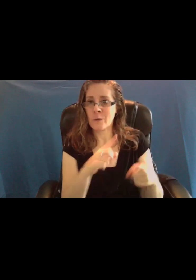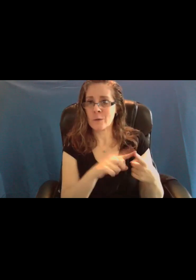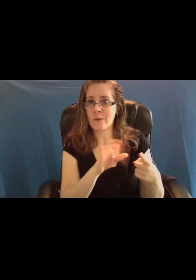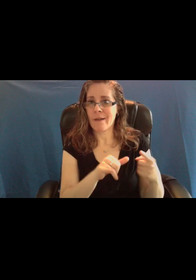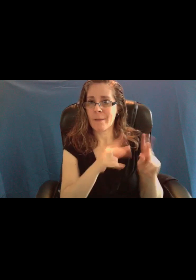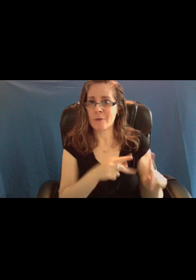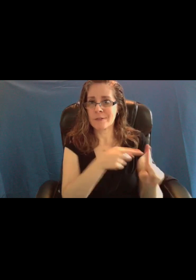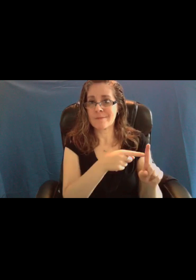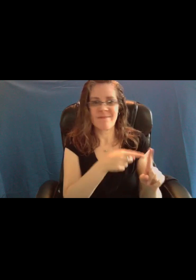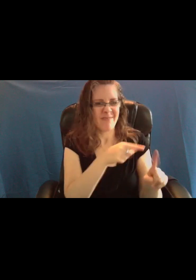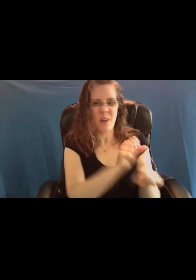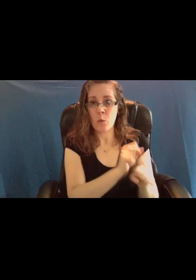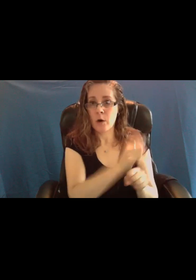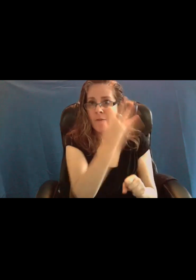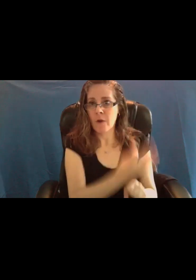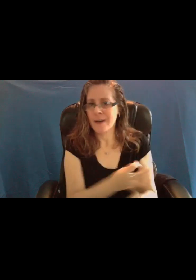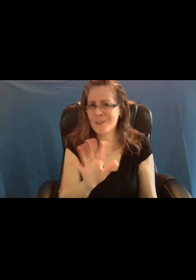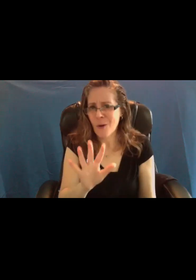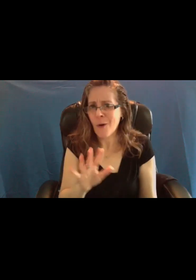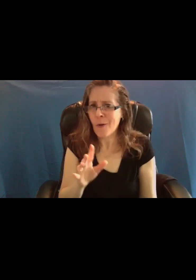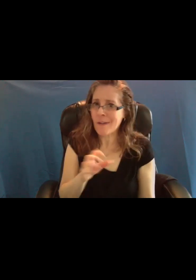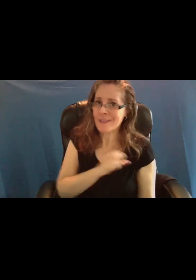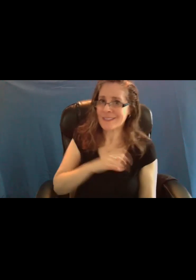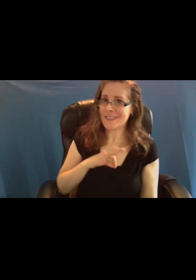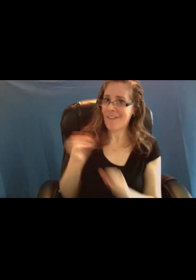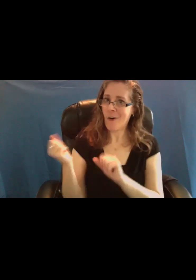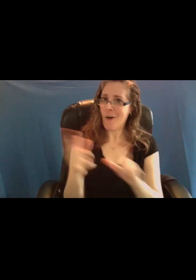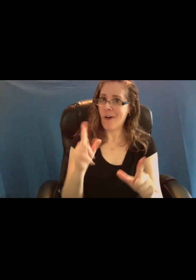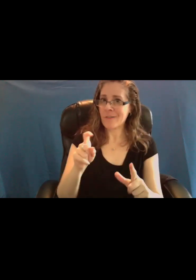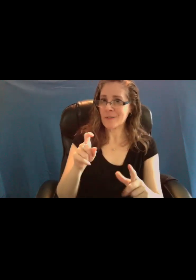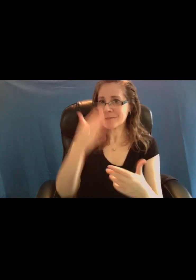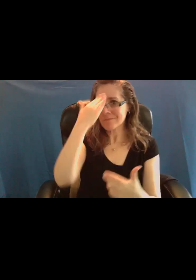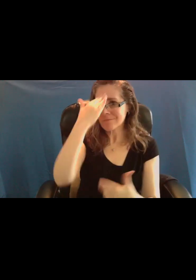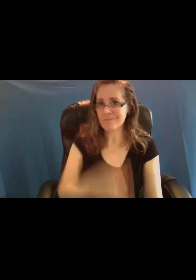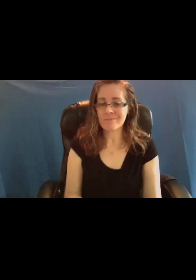on Friday" you know? Okay, and now we're talking about planning